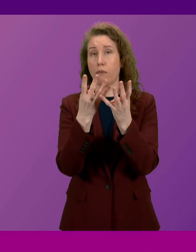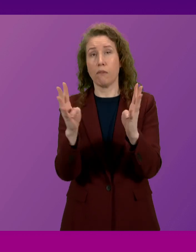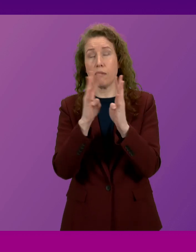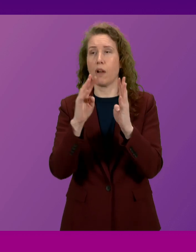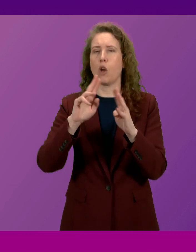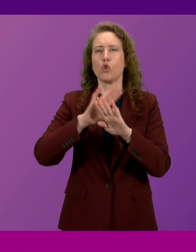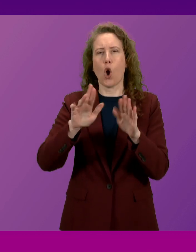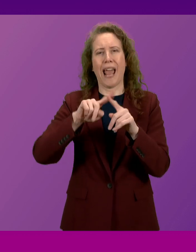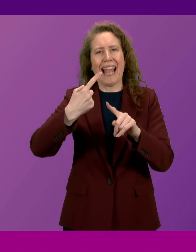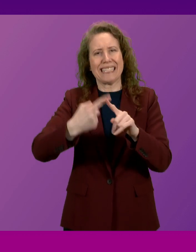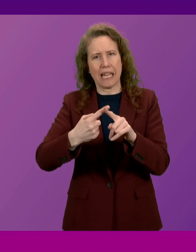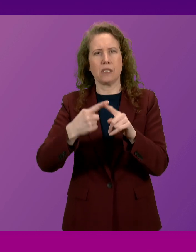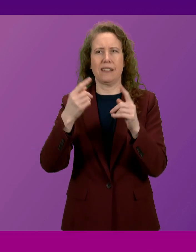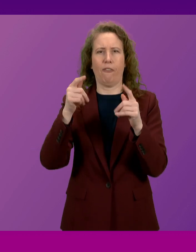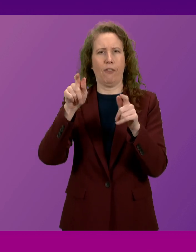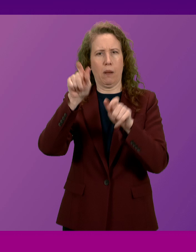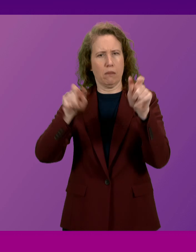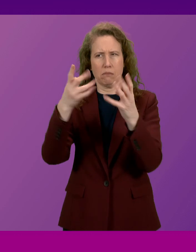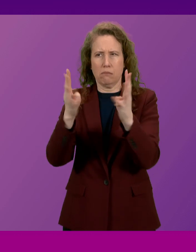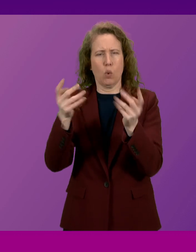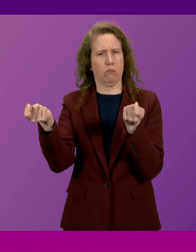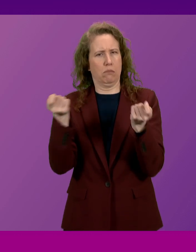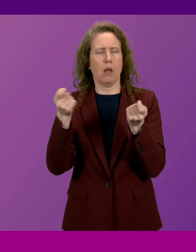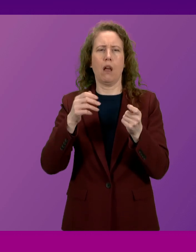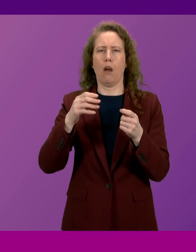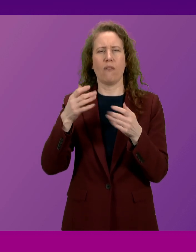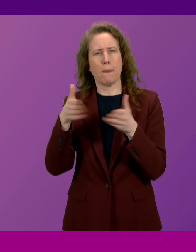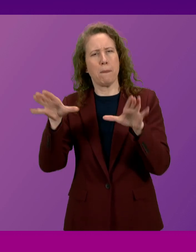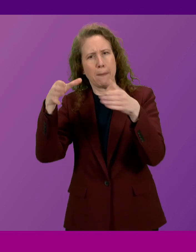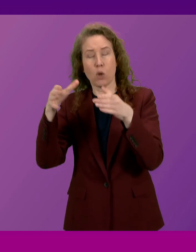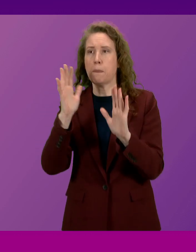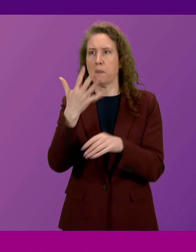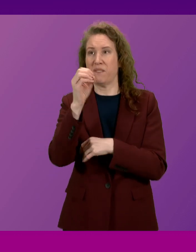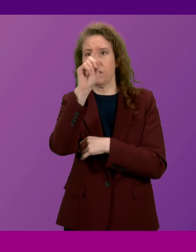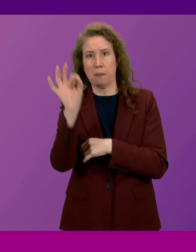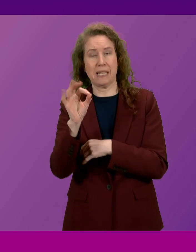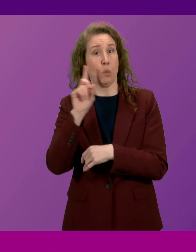of boards of public bodies would be women. Nicola Sturgeon appointed the